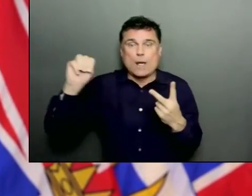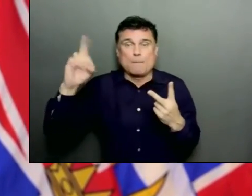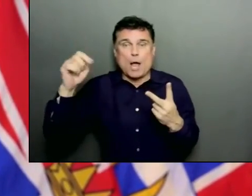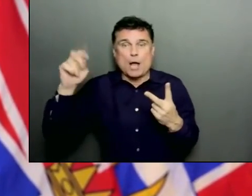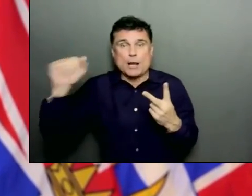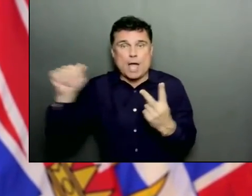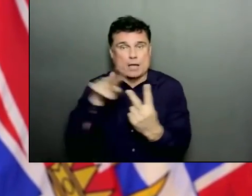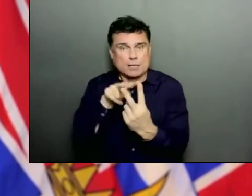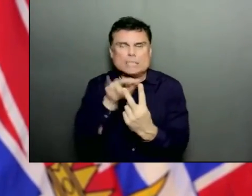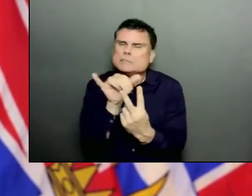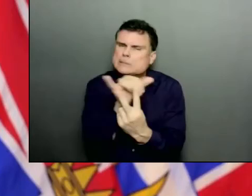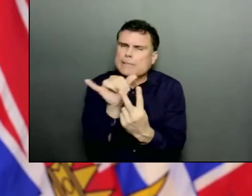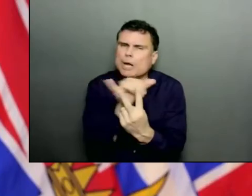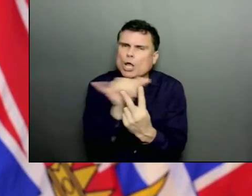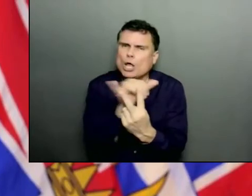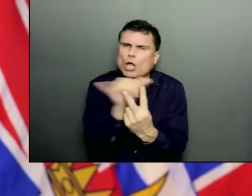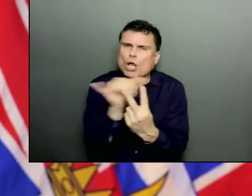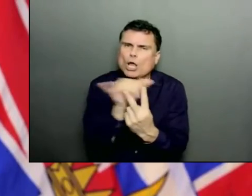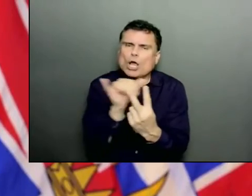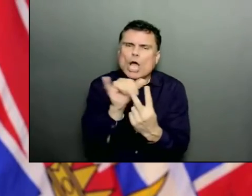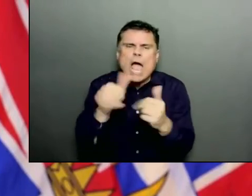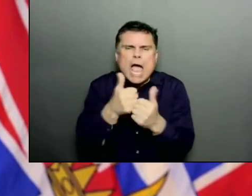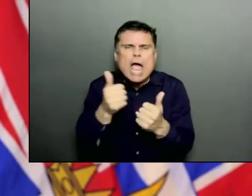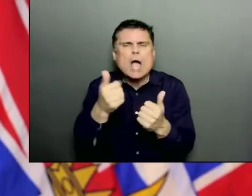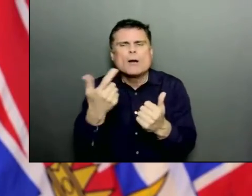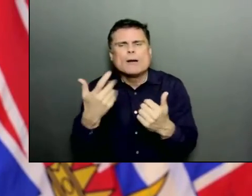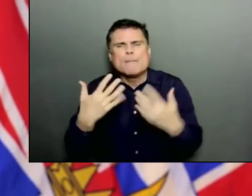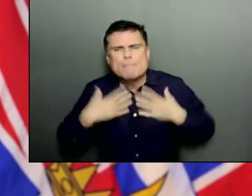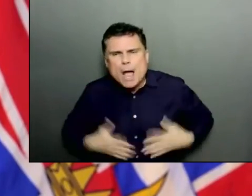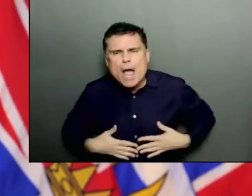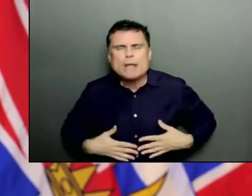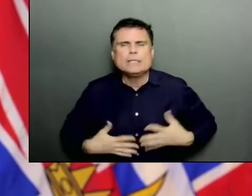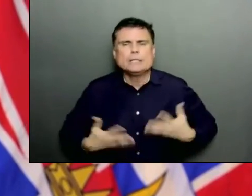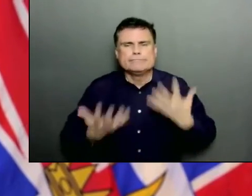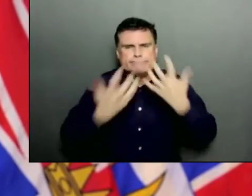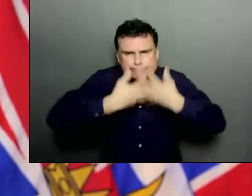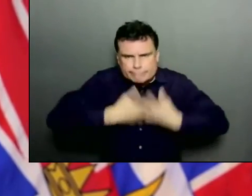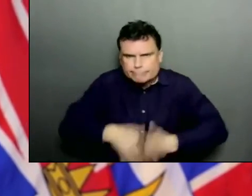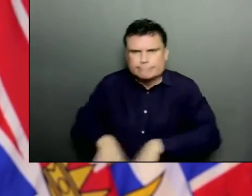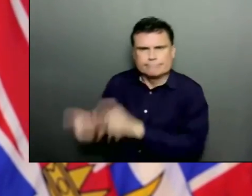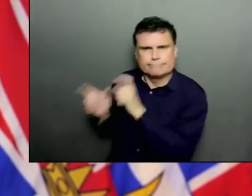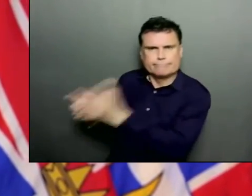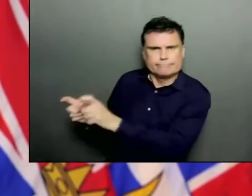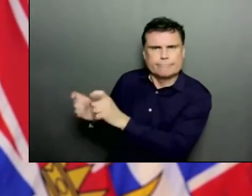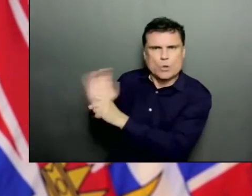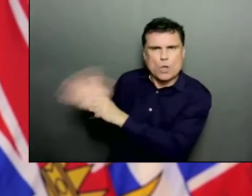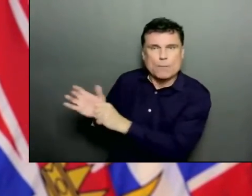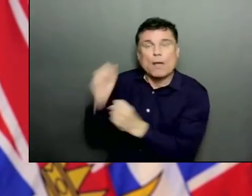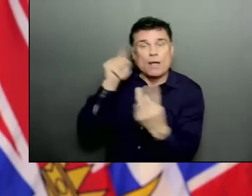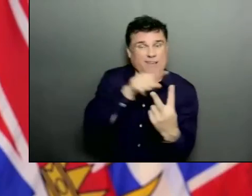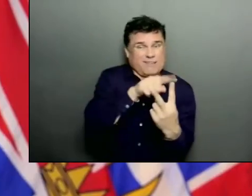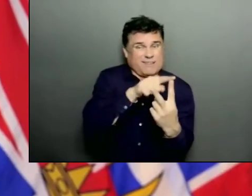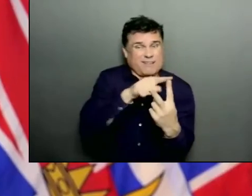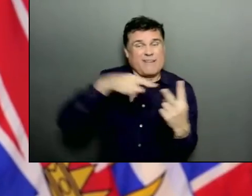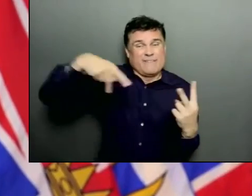when it's being moved around and how stable the lipid nano-partly is that's surrounding it so that gift